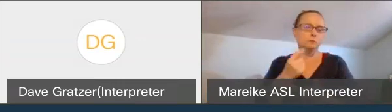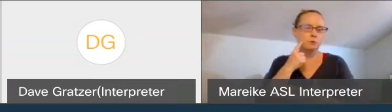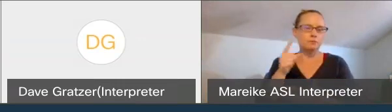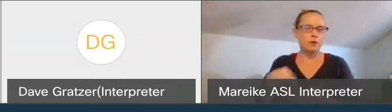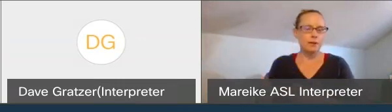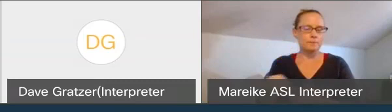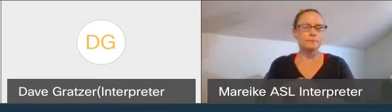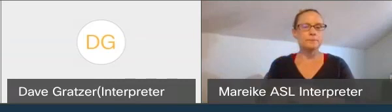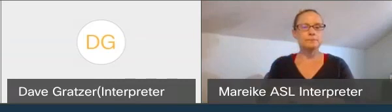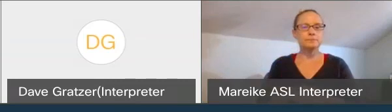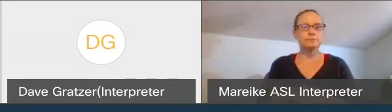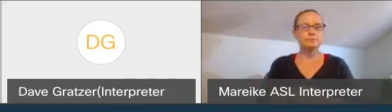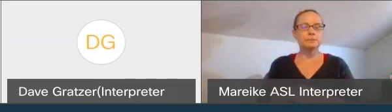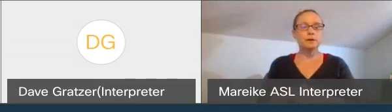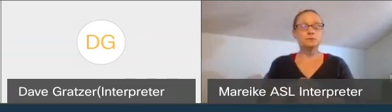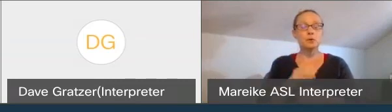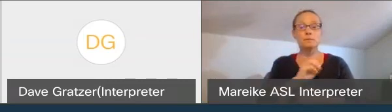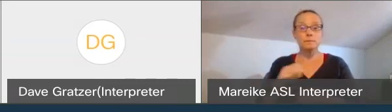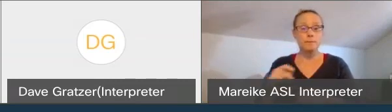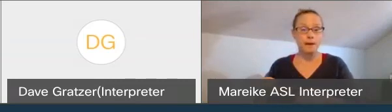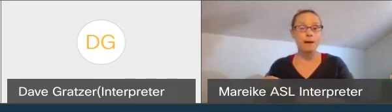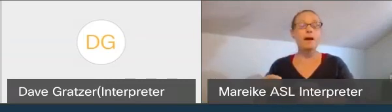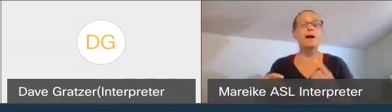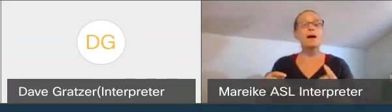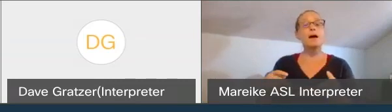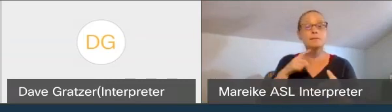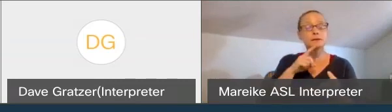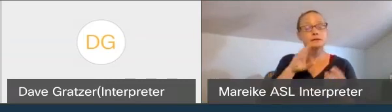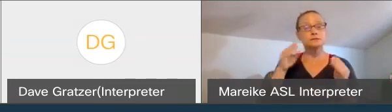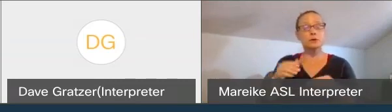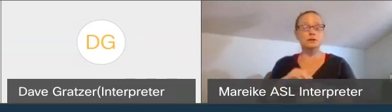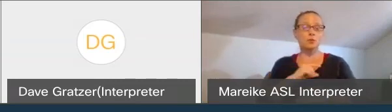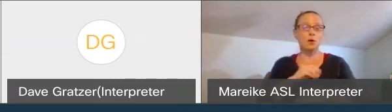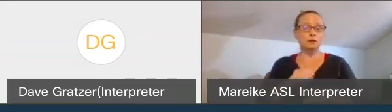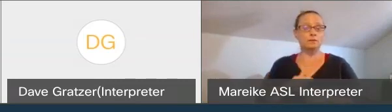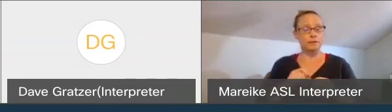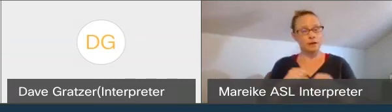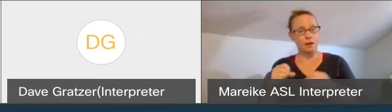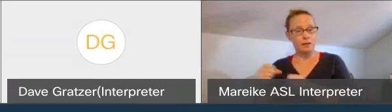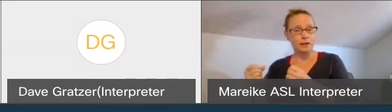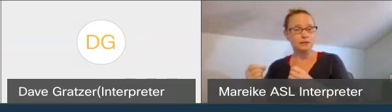Mansur: "So what offenses fall under MAAP?" So MAAP is focused on quality of life violations where the only victim of the crime